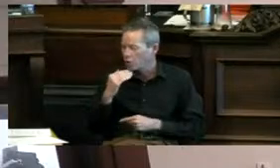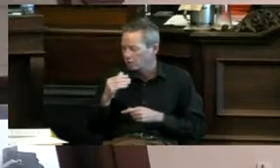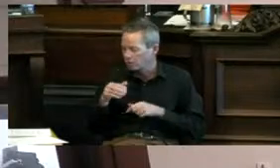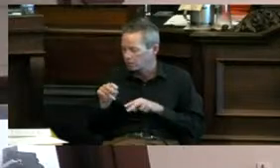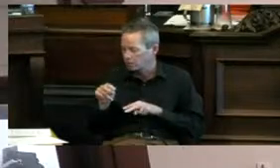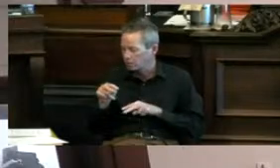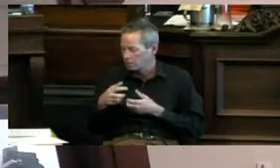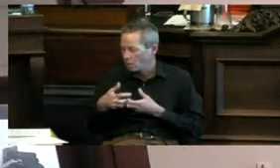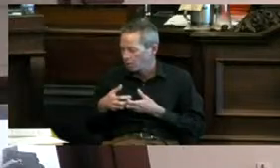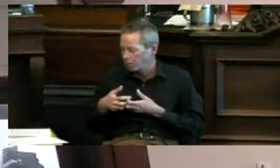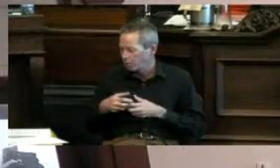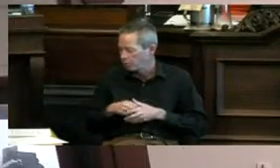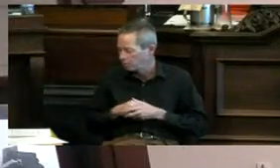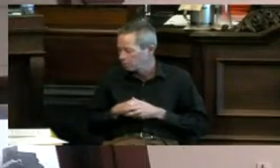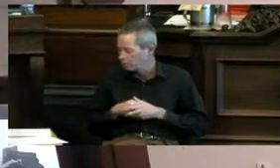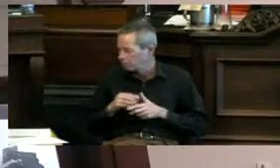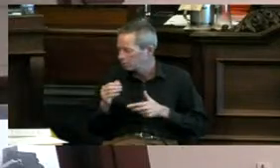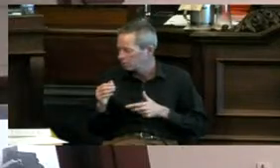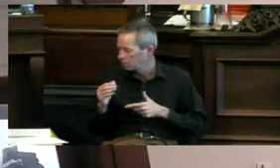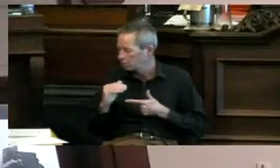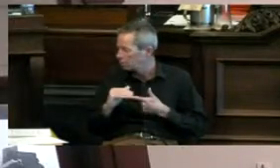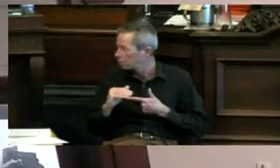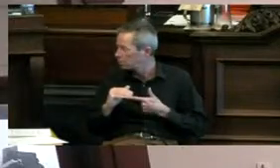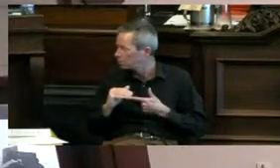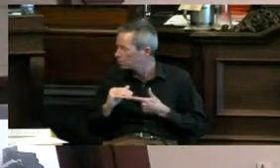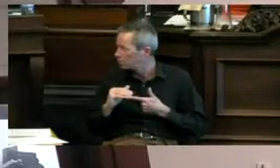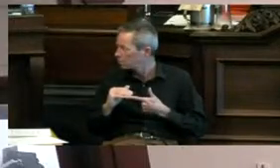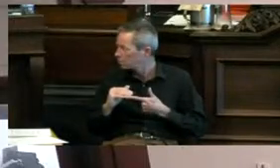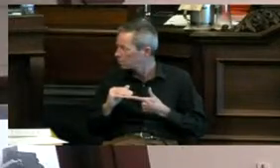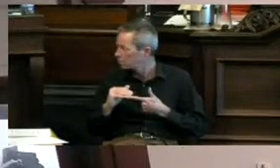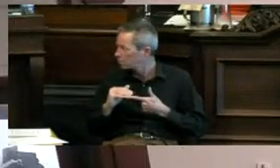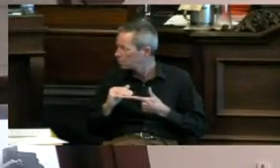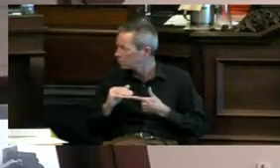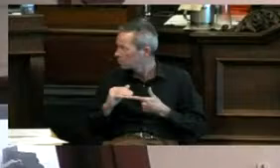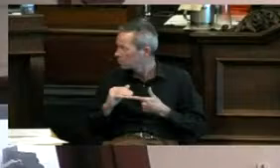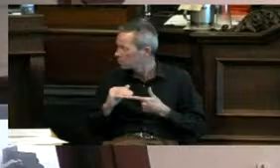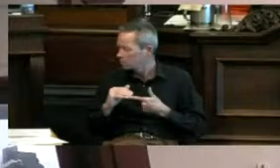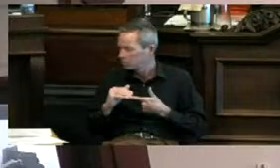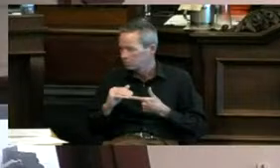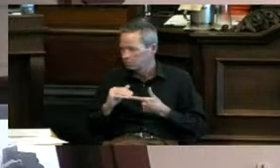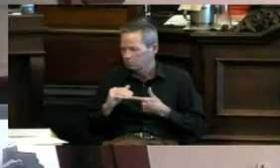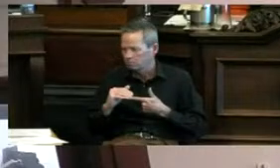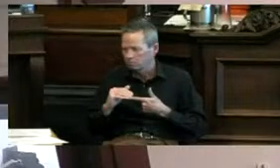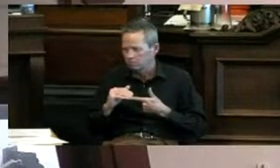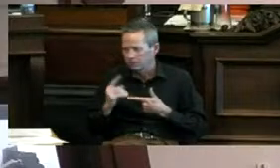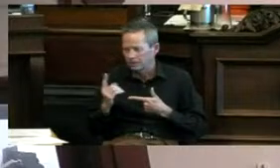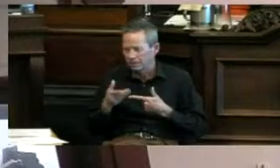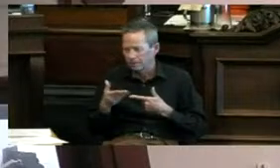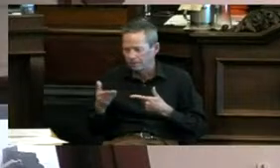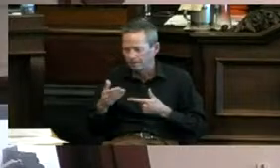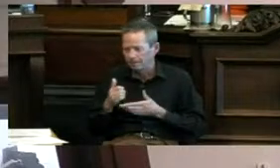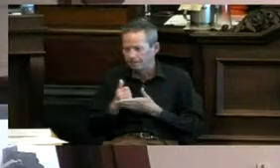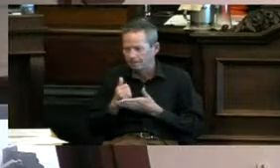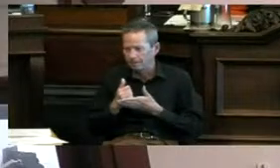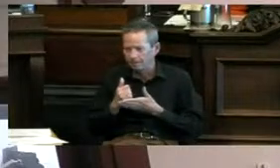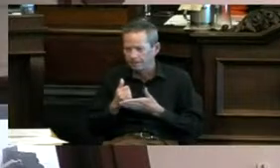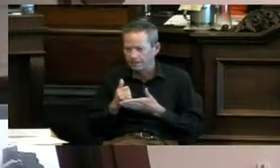diabetes has been a continuous glucose monitor. The next thing